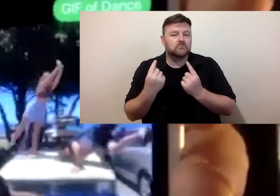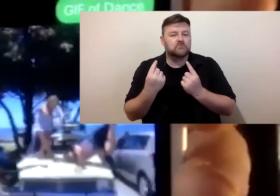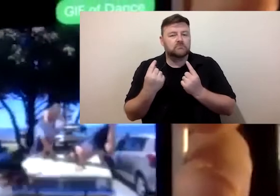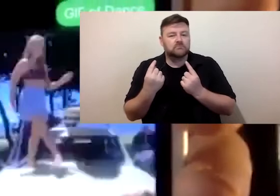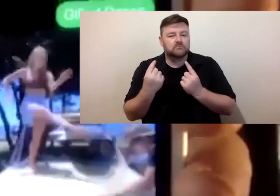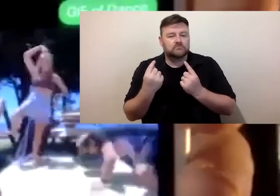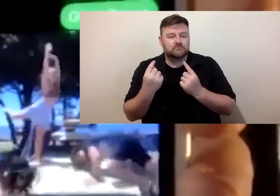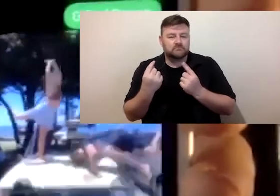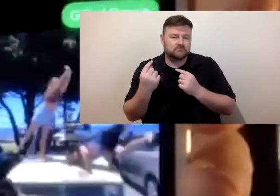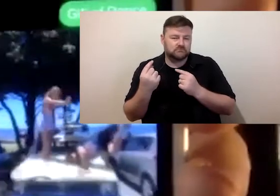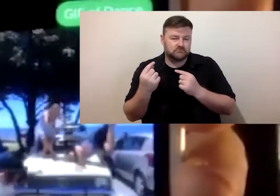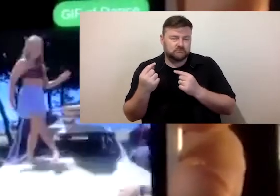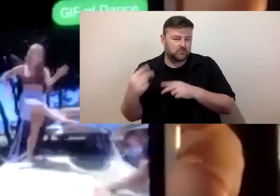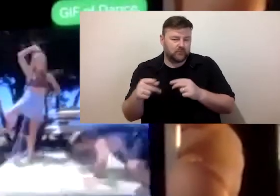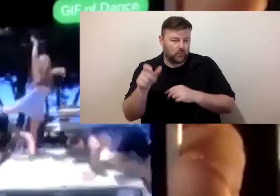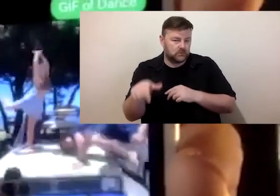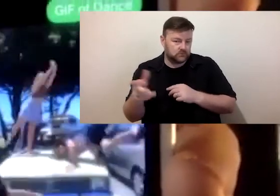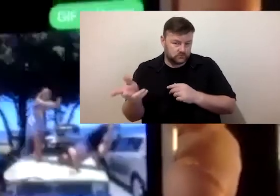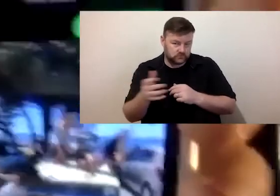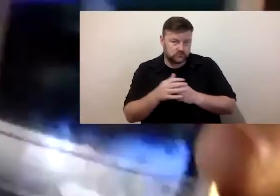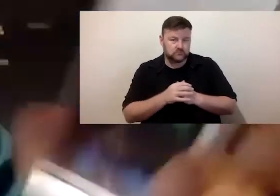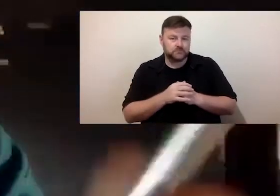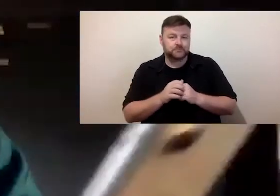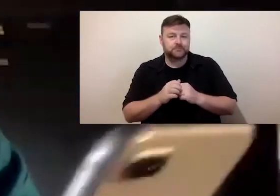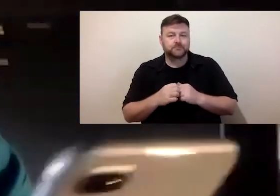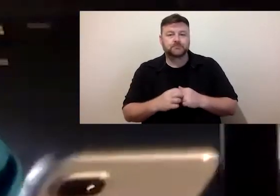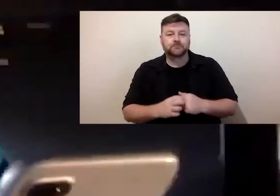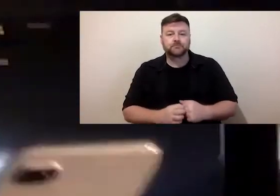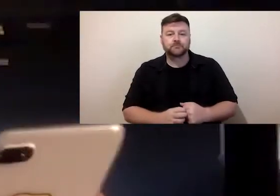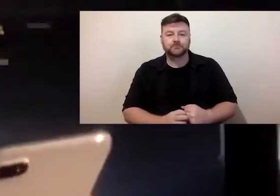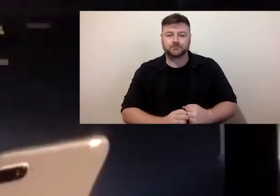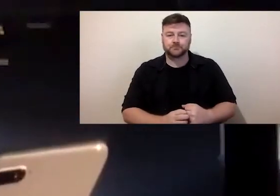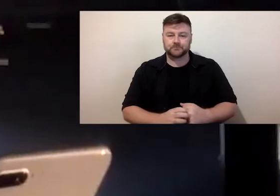In this case, it's Katina Olsen and Grainer